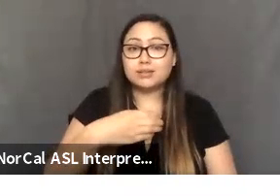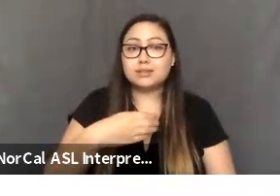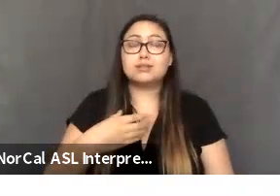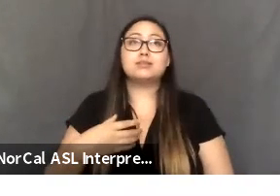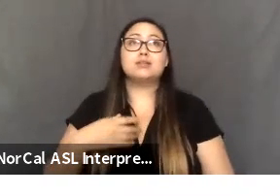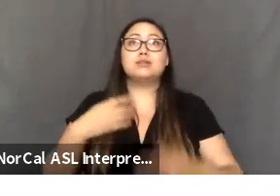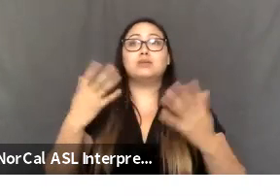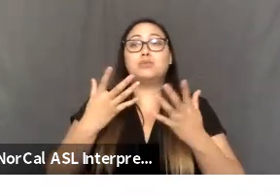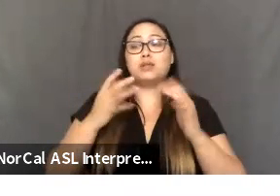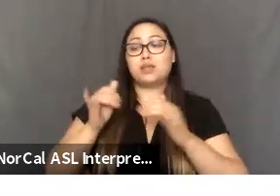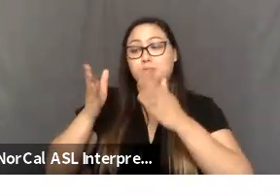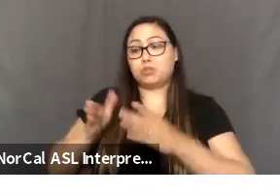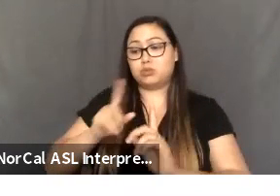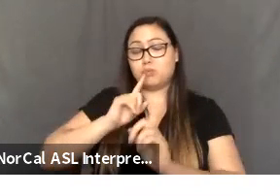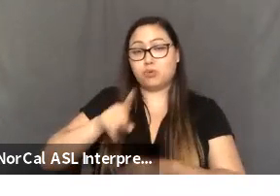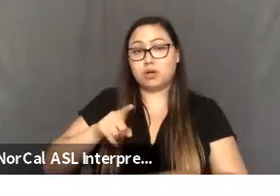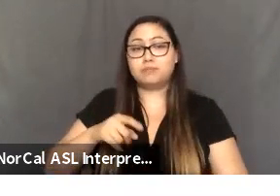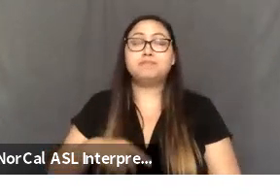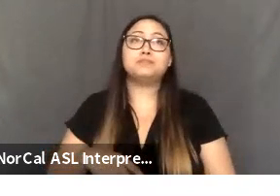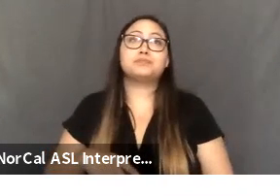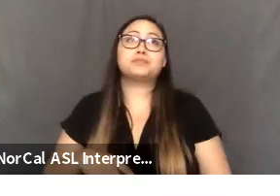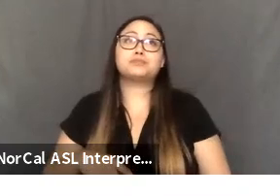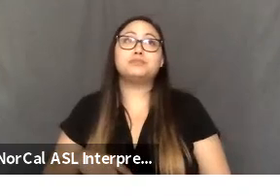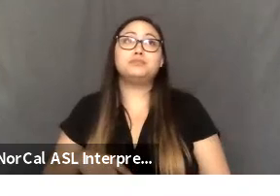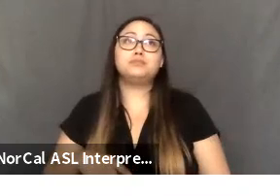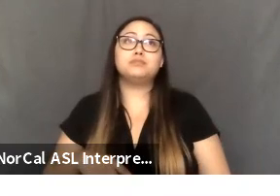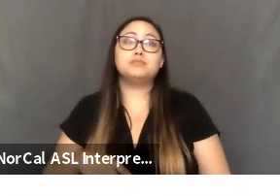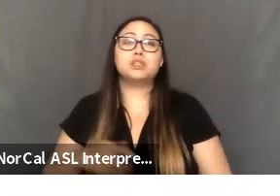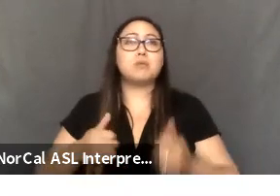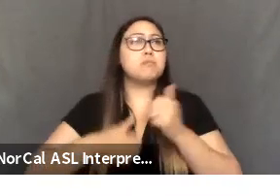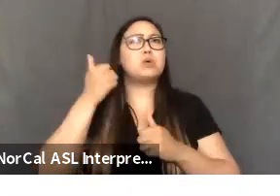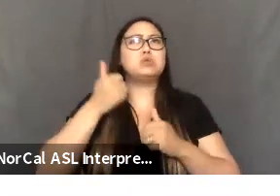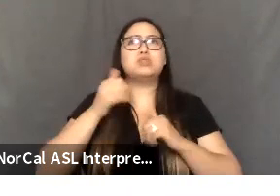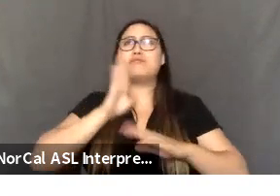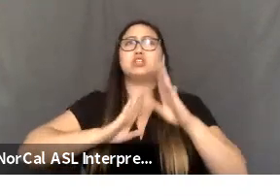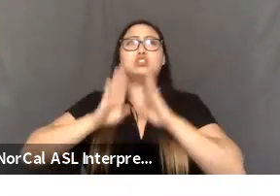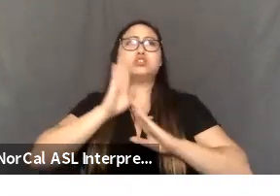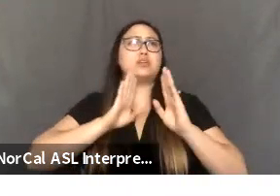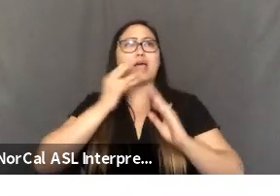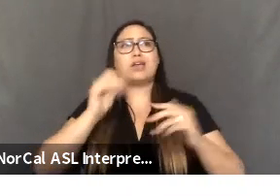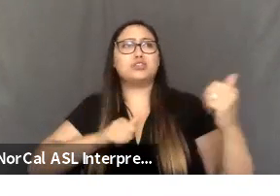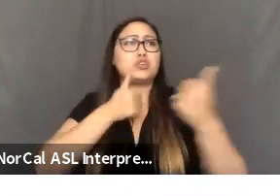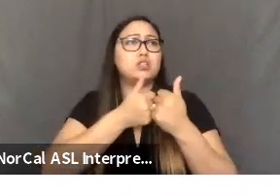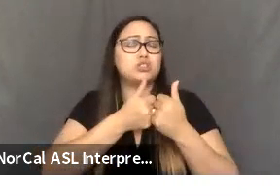reported... "I think what I find most frustrating than, for challenging is that we can't come